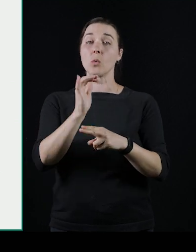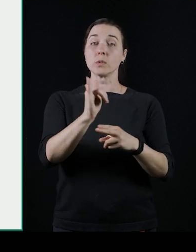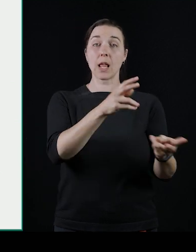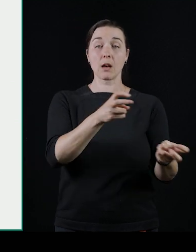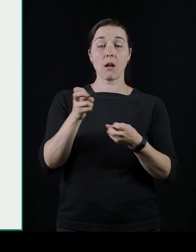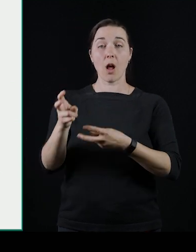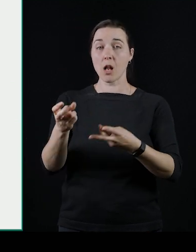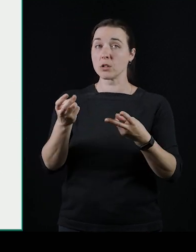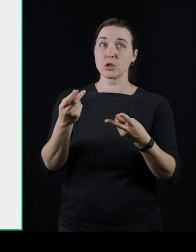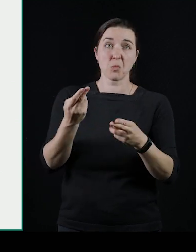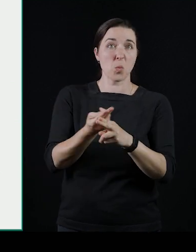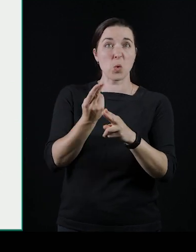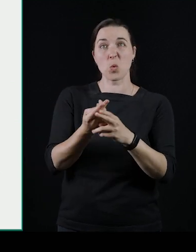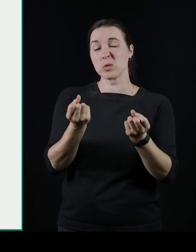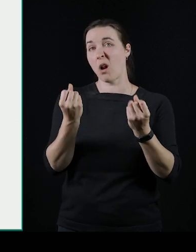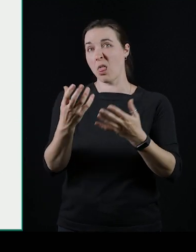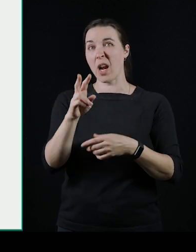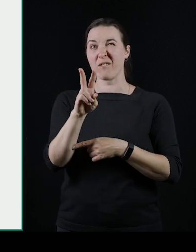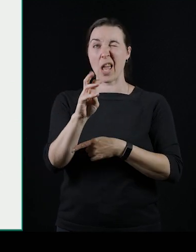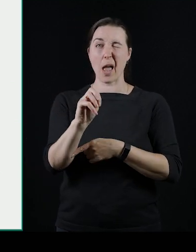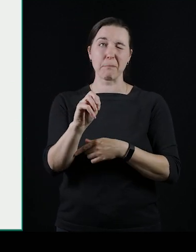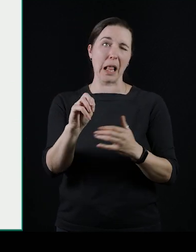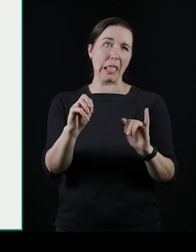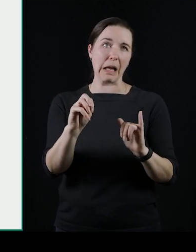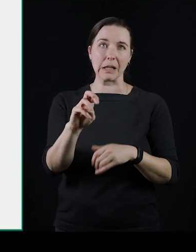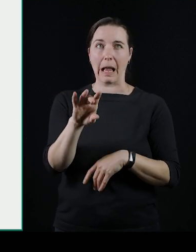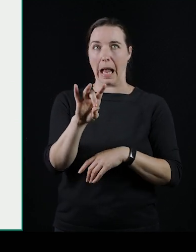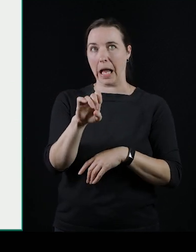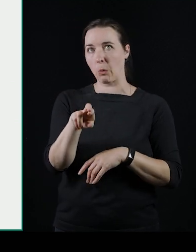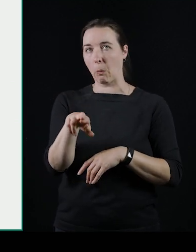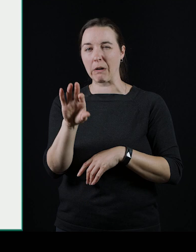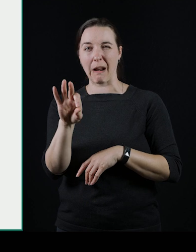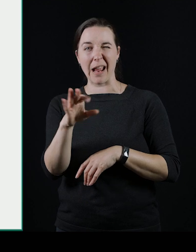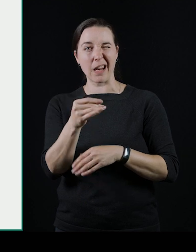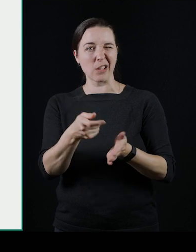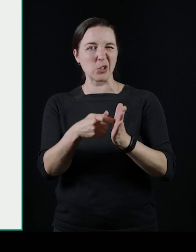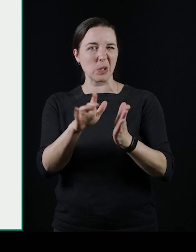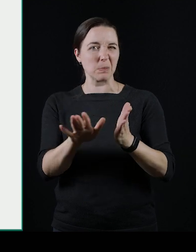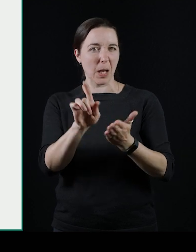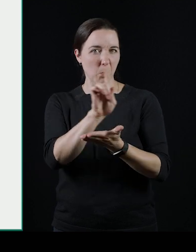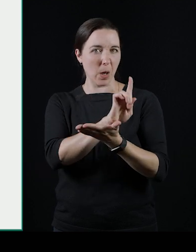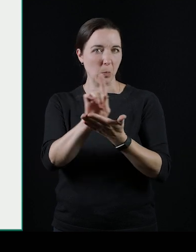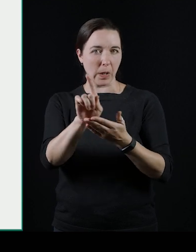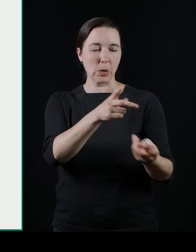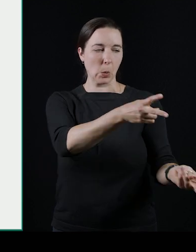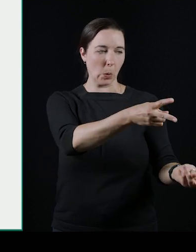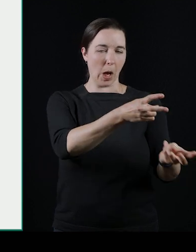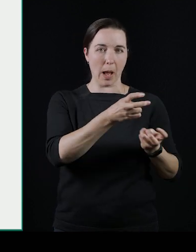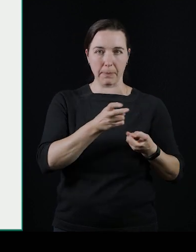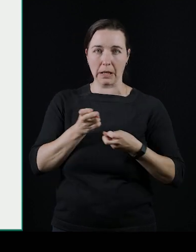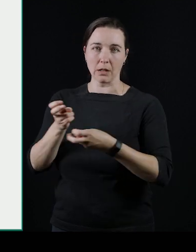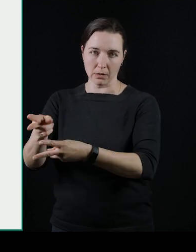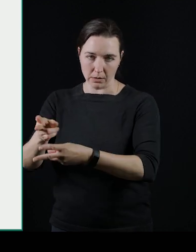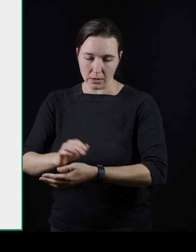on a bunch of VMs, about eight or nine and it took us about a week to copy the data from AWS to Azure.